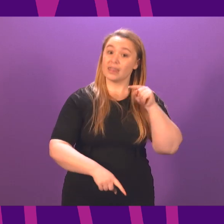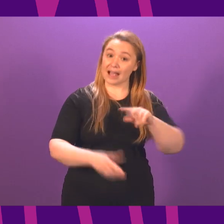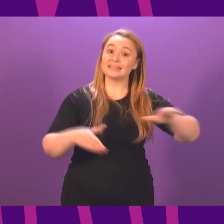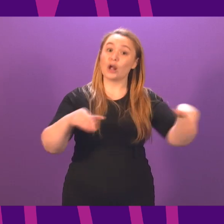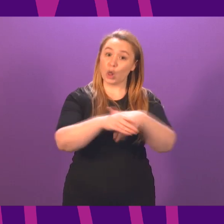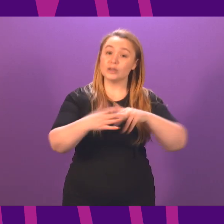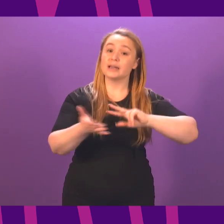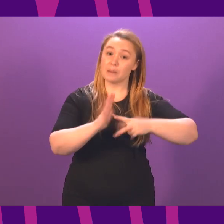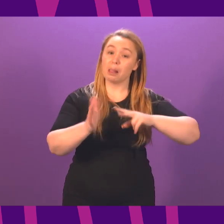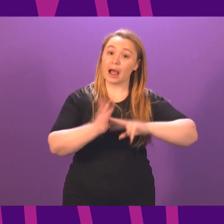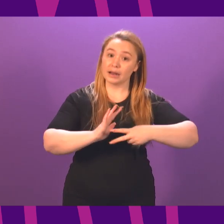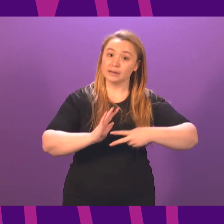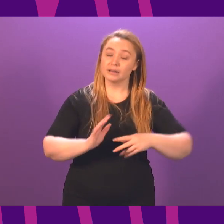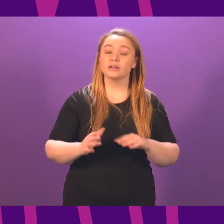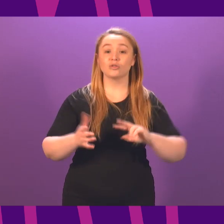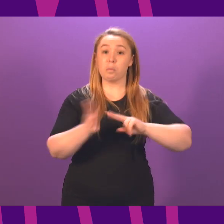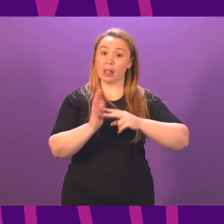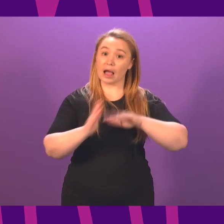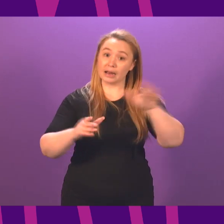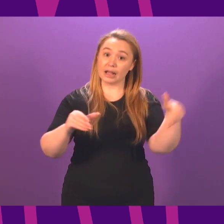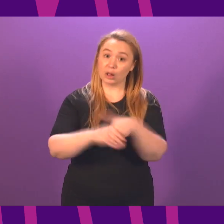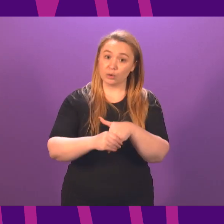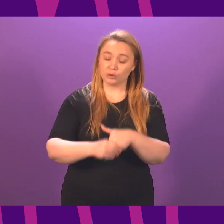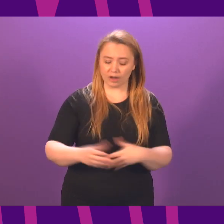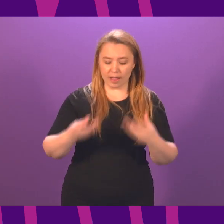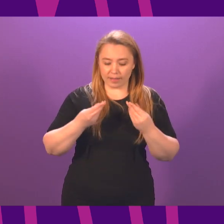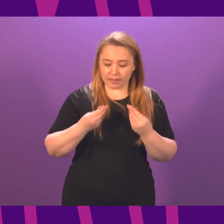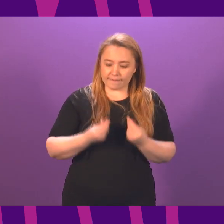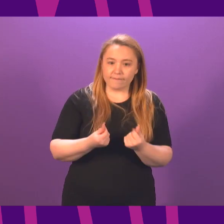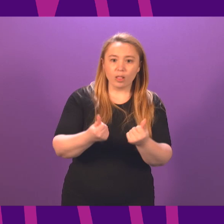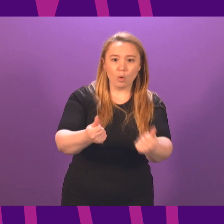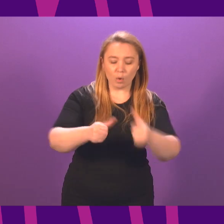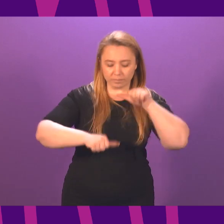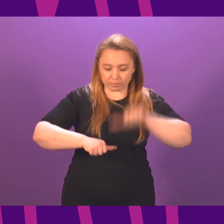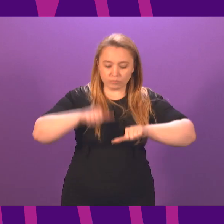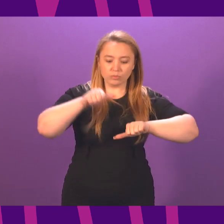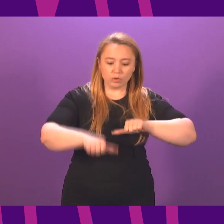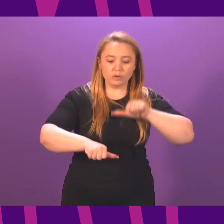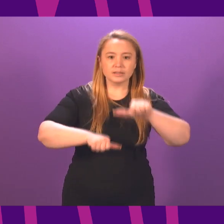planning around the use and flow of doses, particularly because there is going to be a